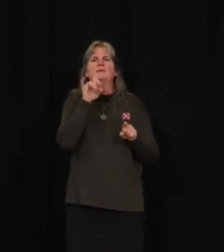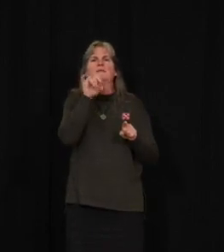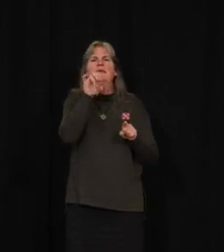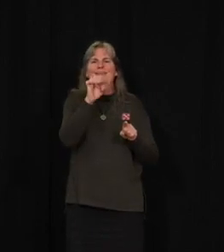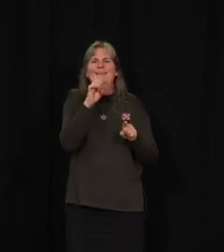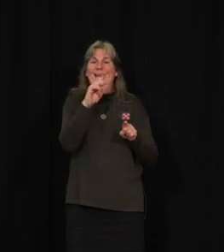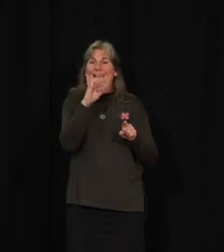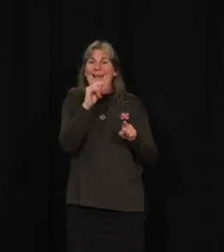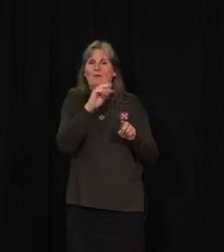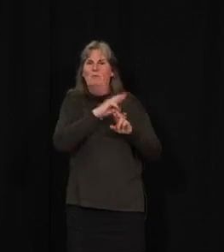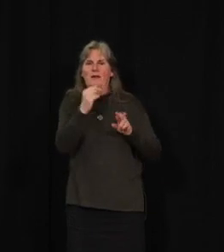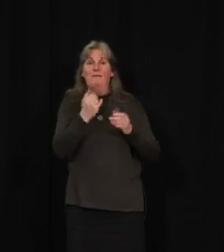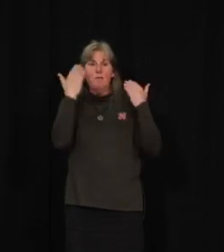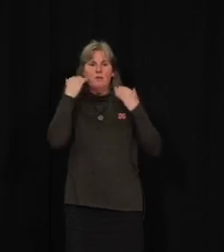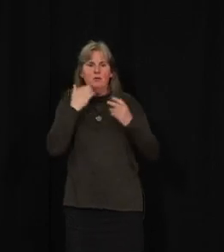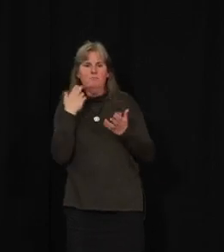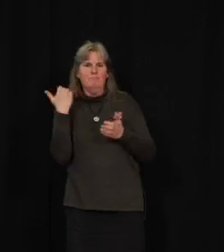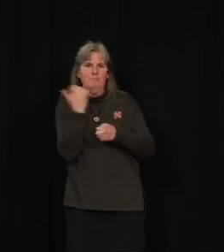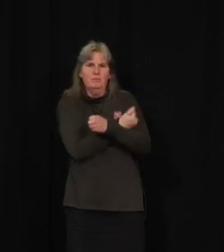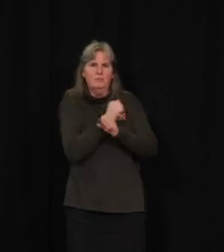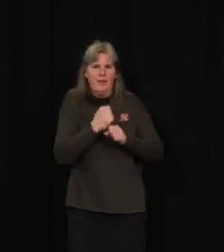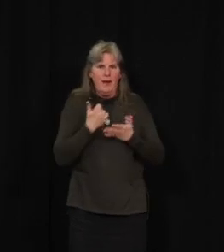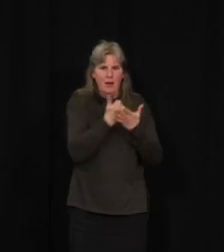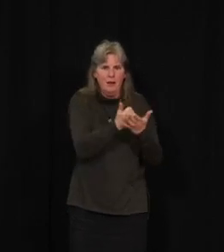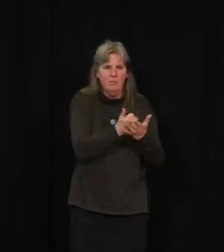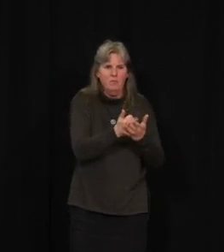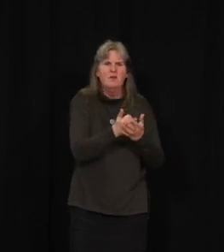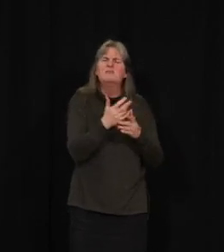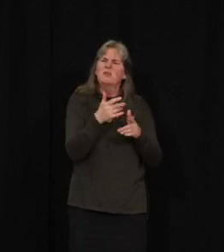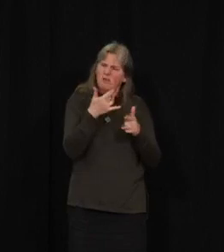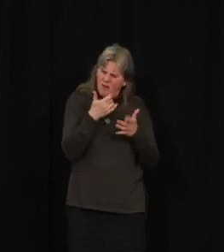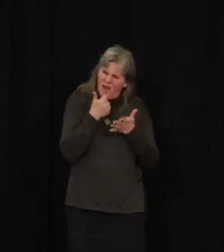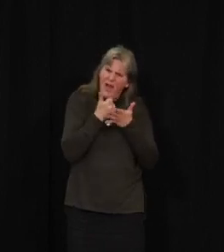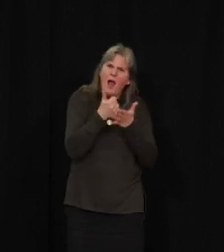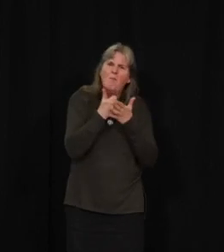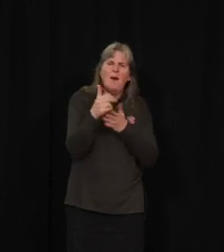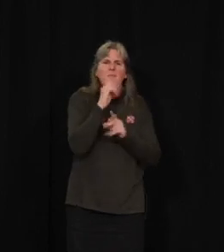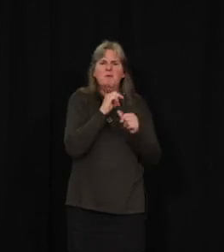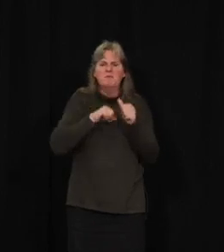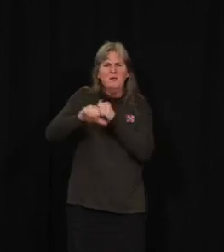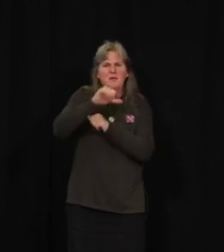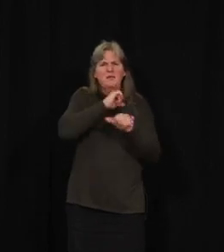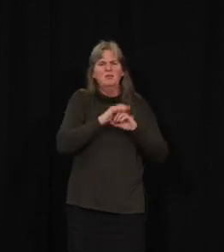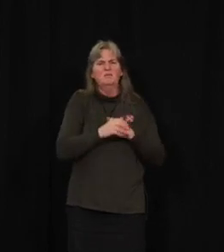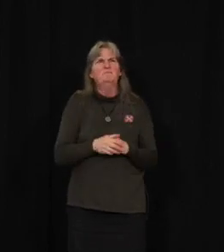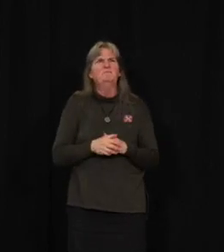Please reach out. Although for years I have been warning about safe drug supply